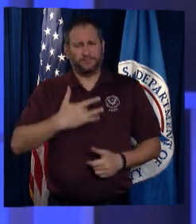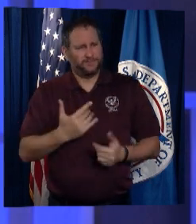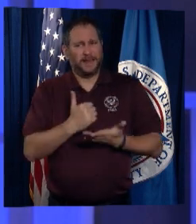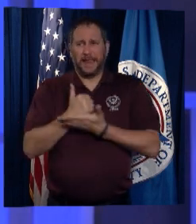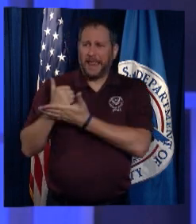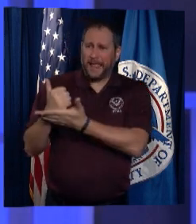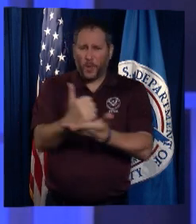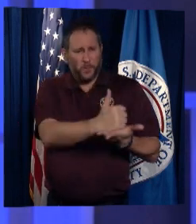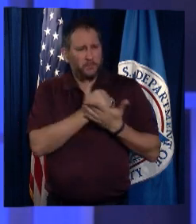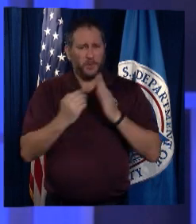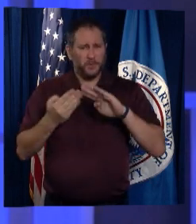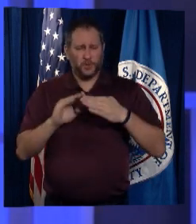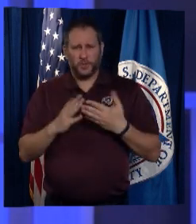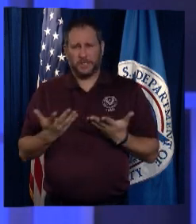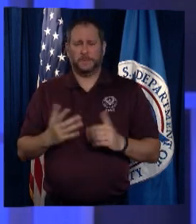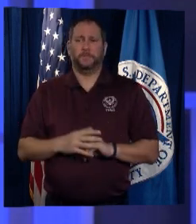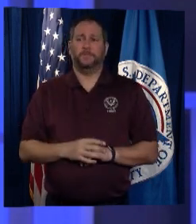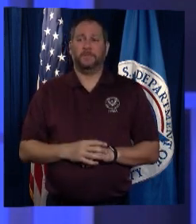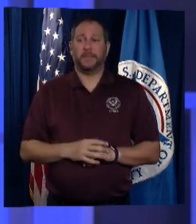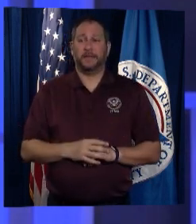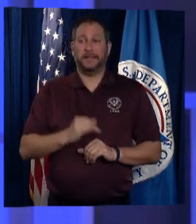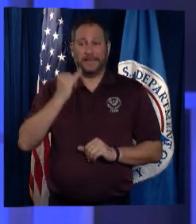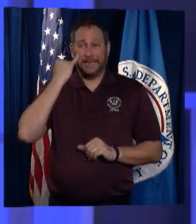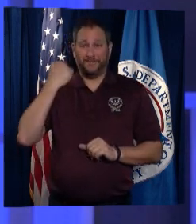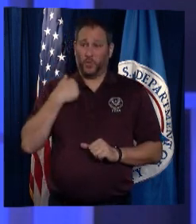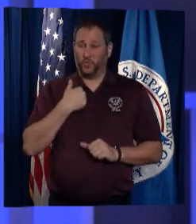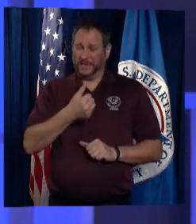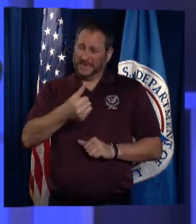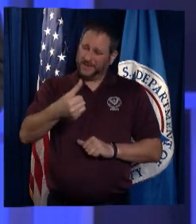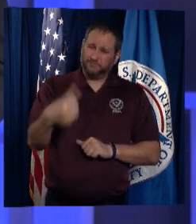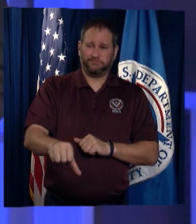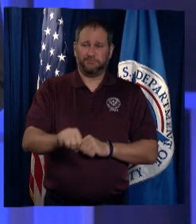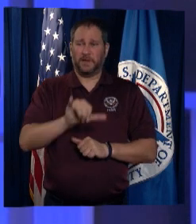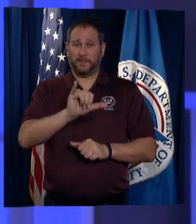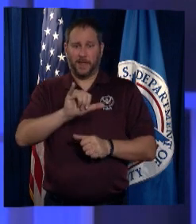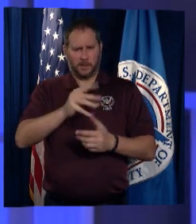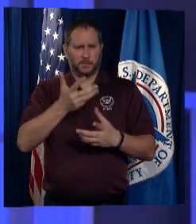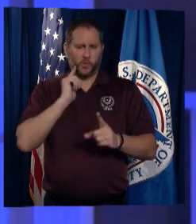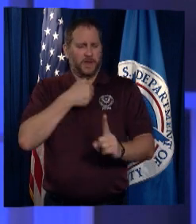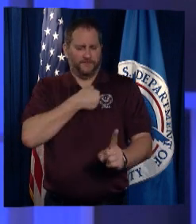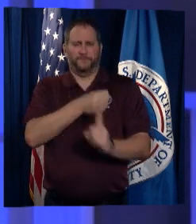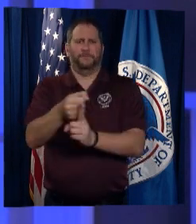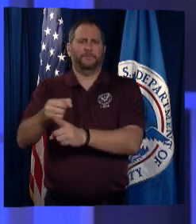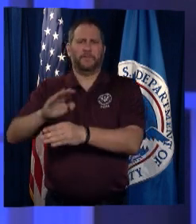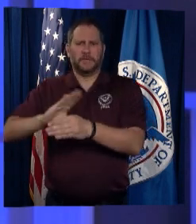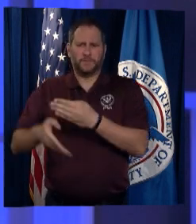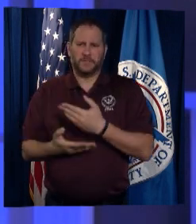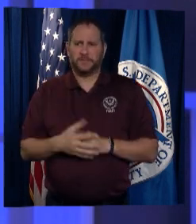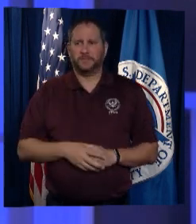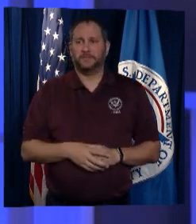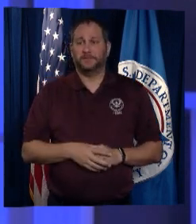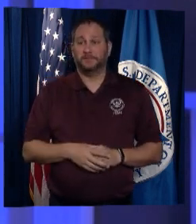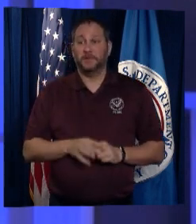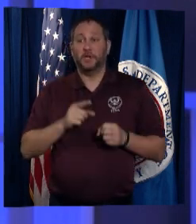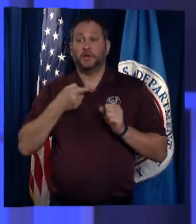New Jersey town. I offered thousands of volunteers to help clean up, but the city had locked down and kept all relief organizations